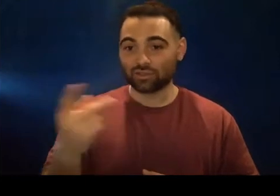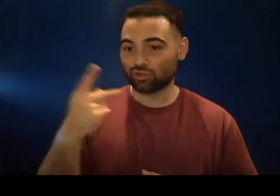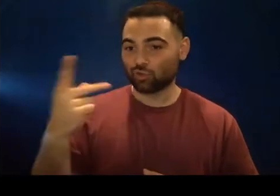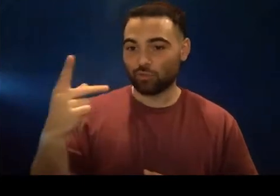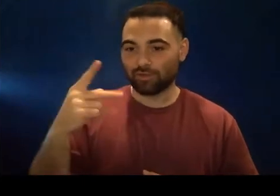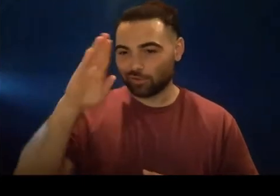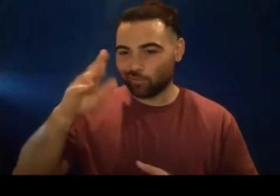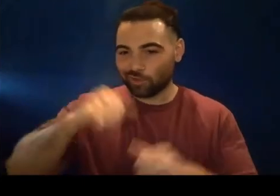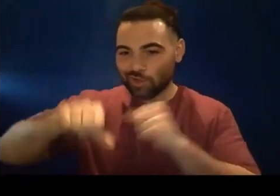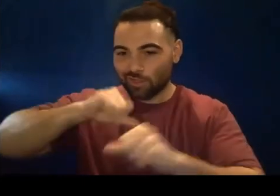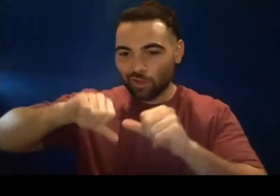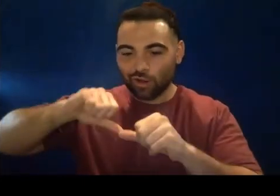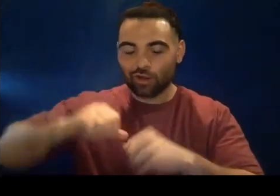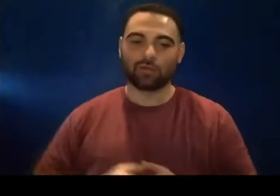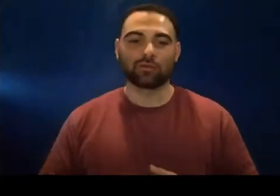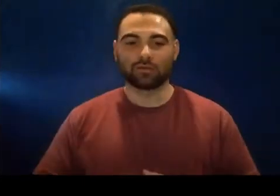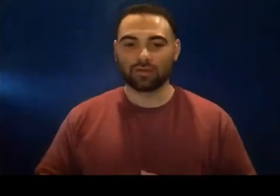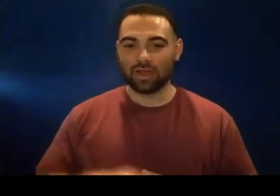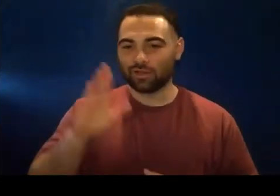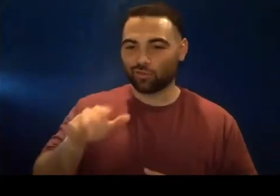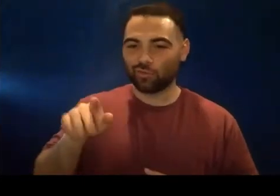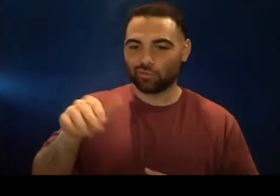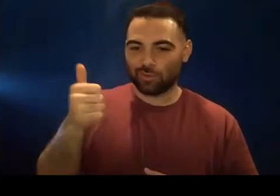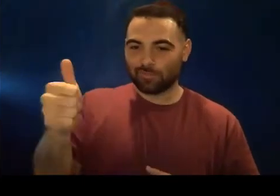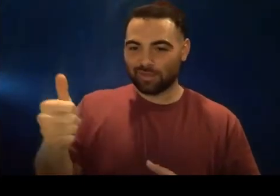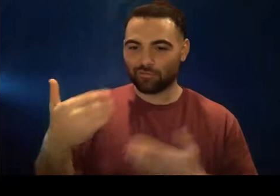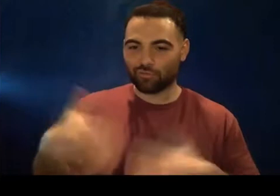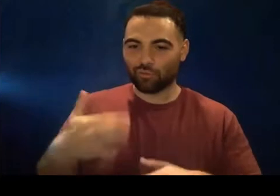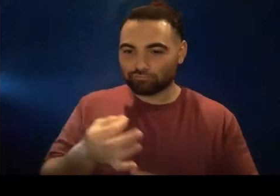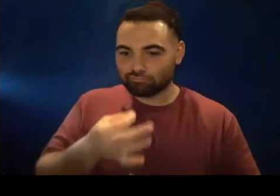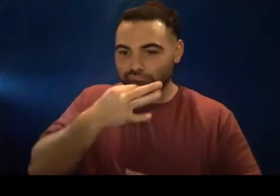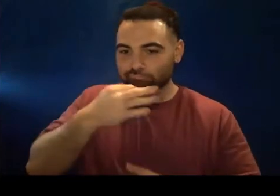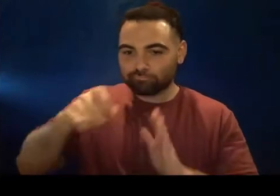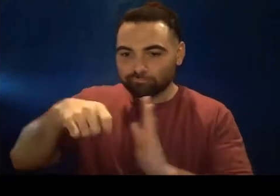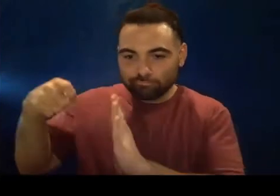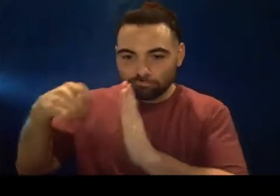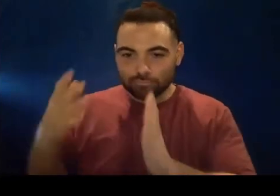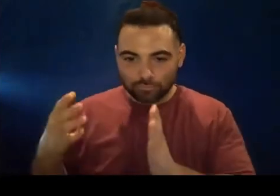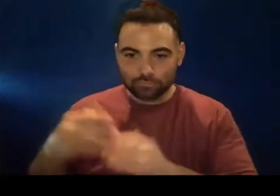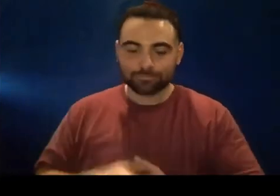and I knew that he was this very talented filmmaker and like he said,